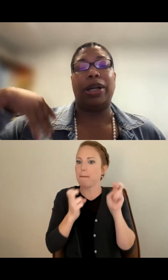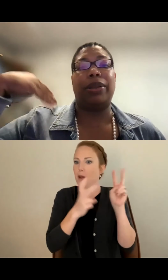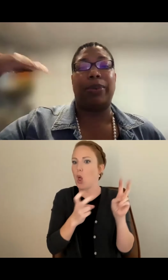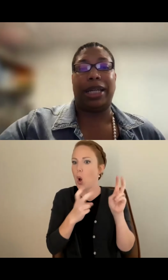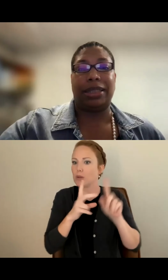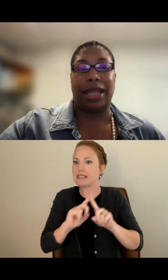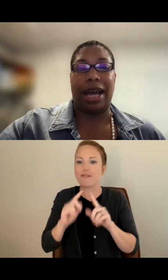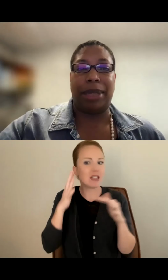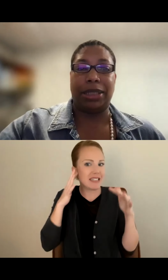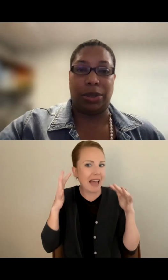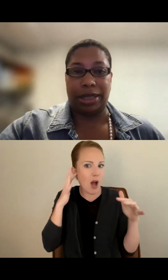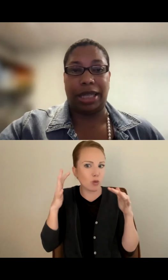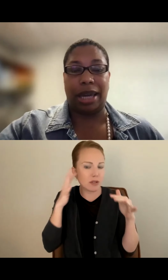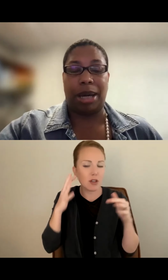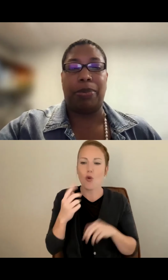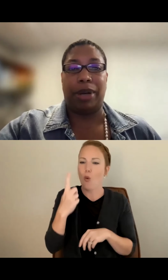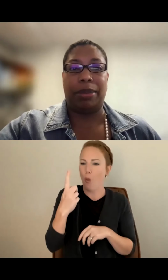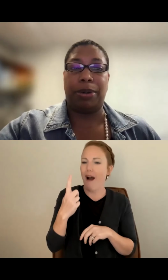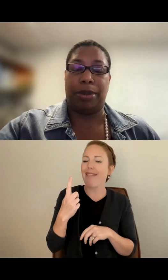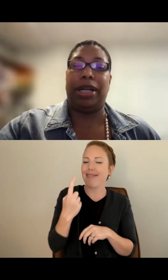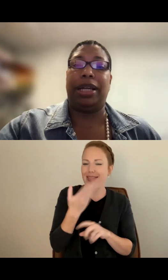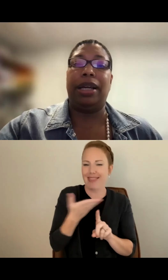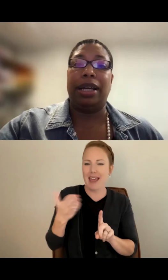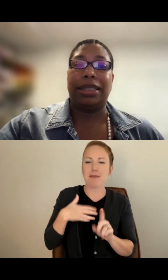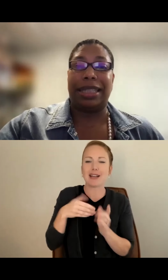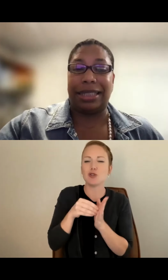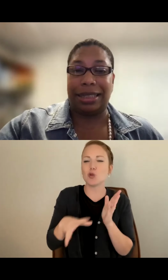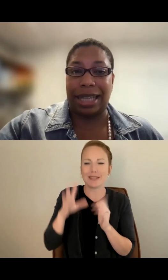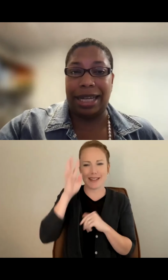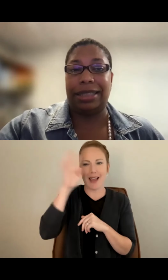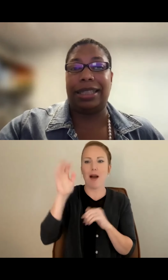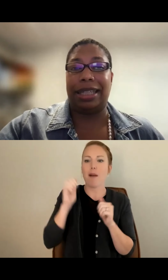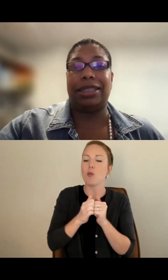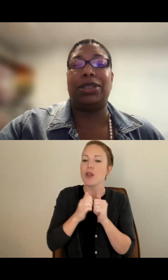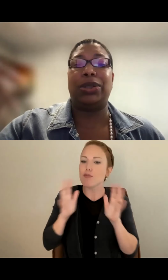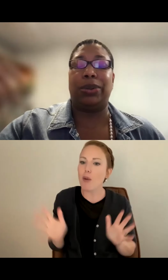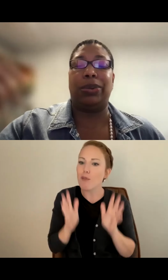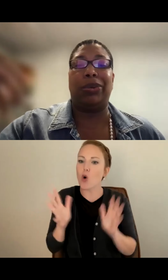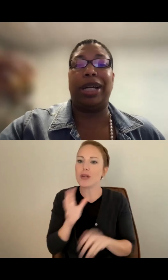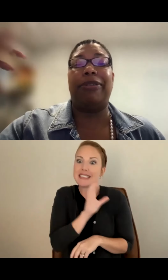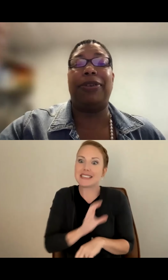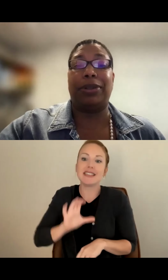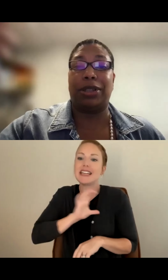One of the ways of my students came up with promoting citizen science is to create a filter